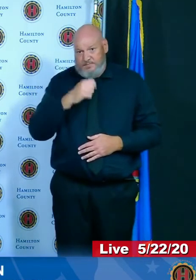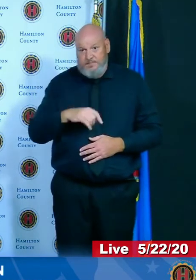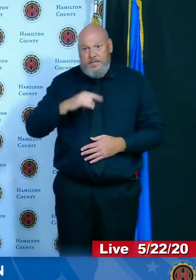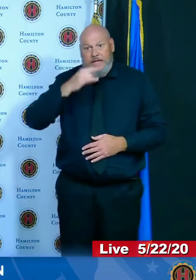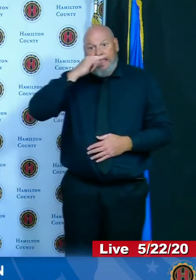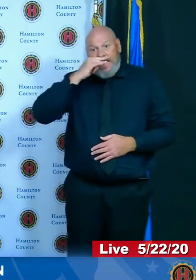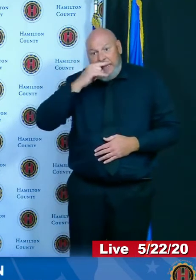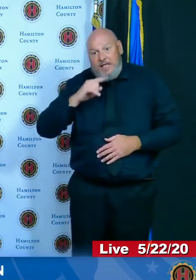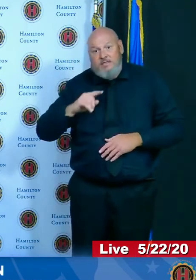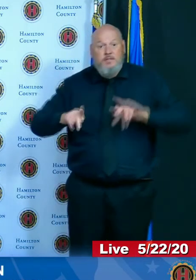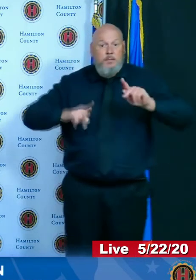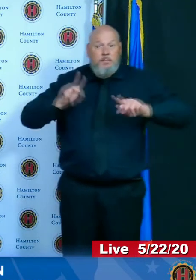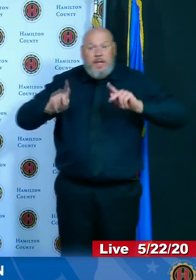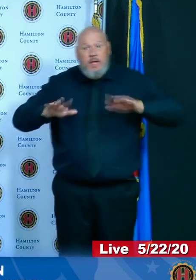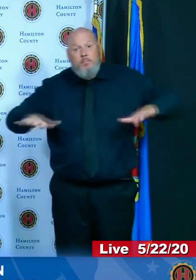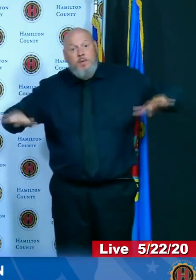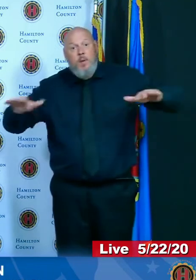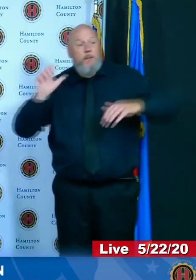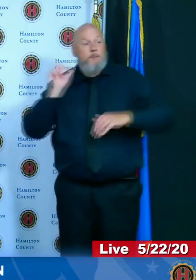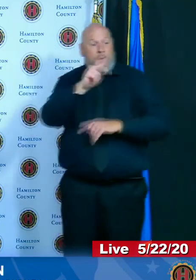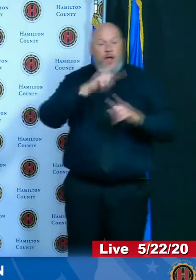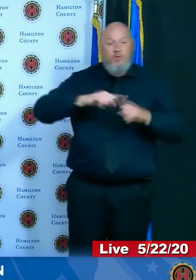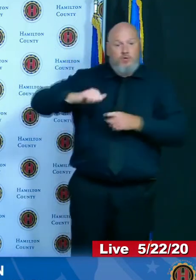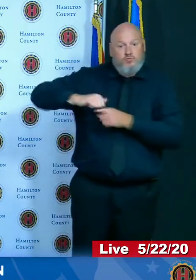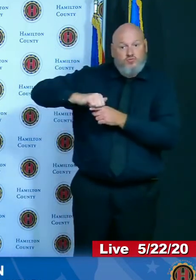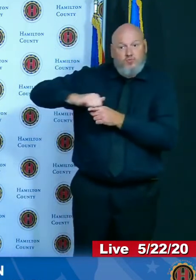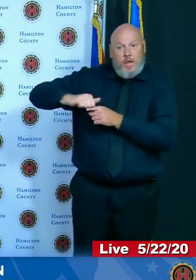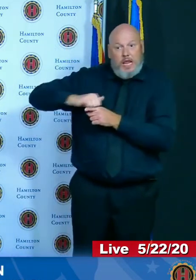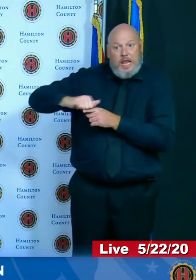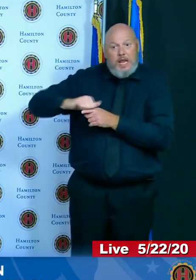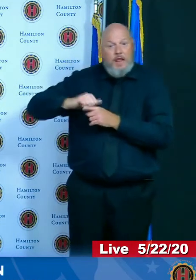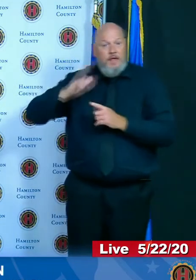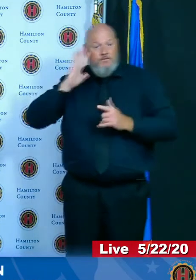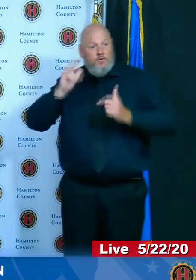step in the right direction for getting getting people active again another big